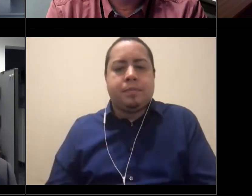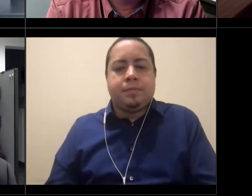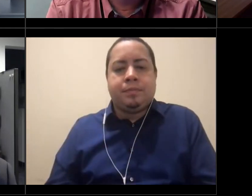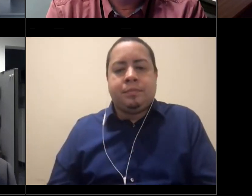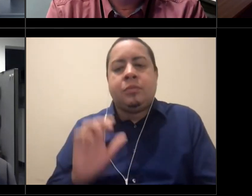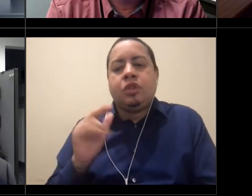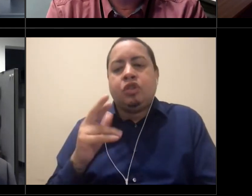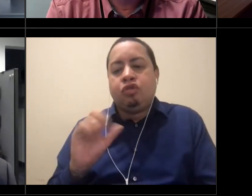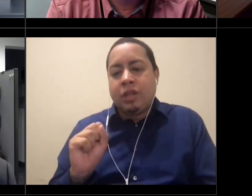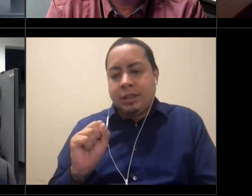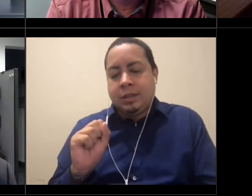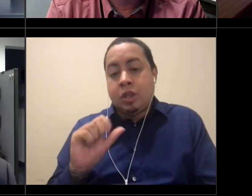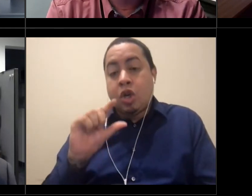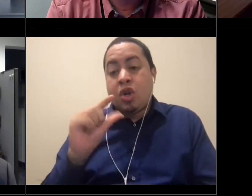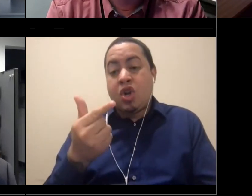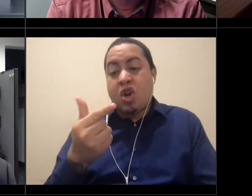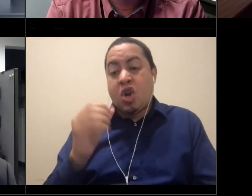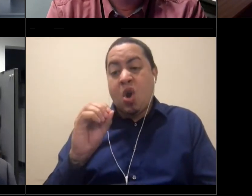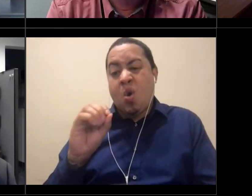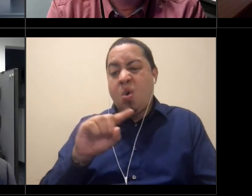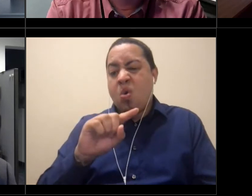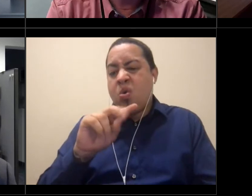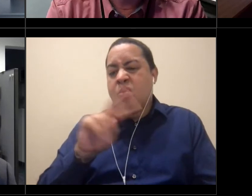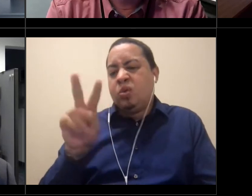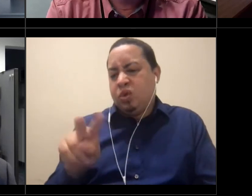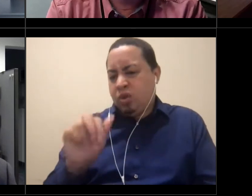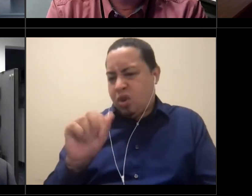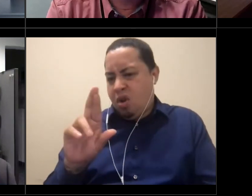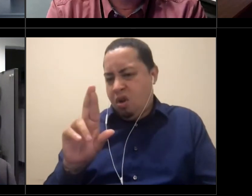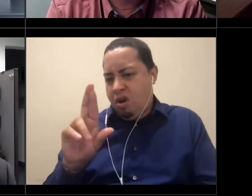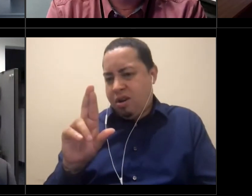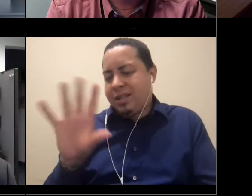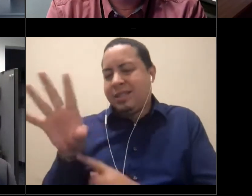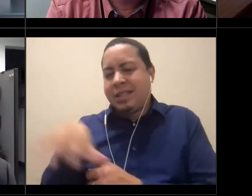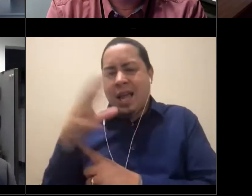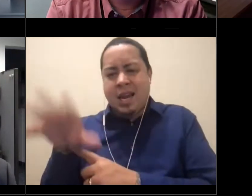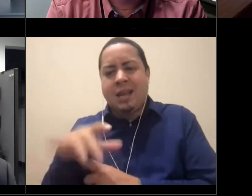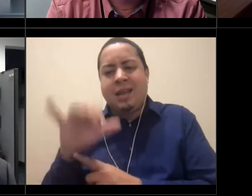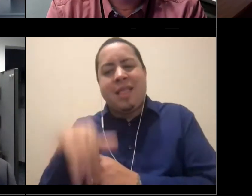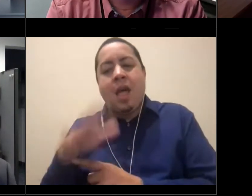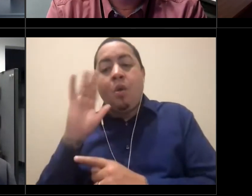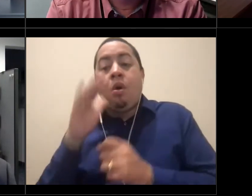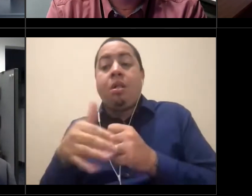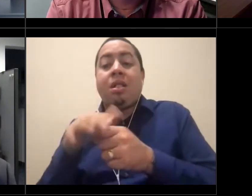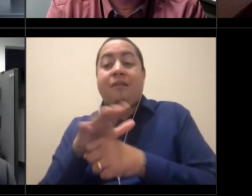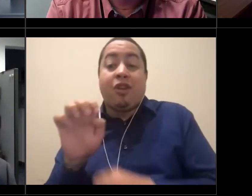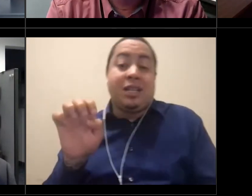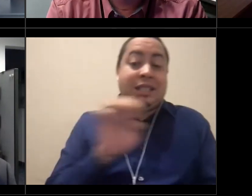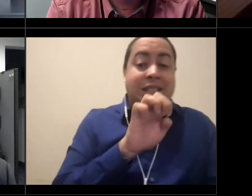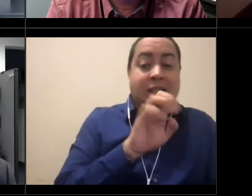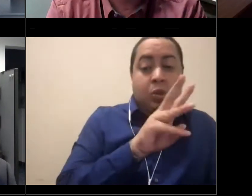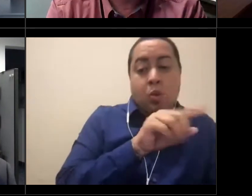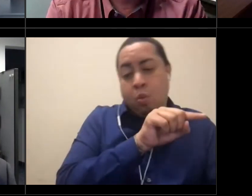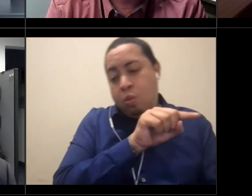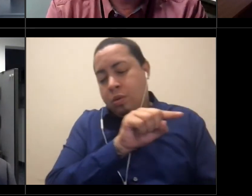So it goes East and West, as we saw in the one picture, you saw the individual in a clean room